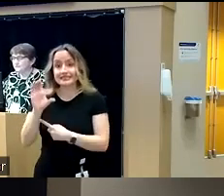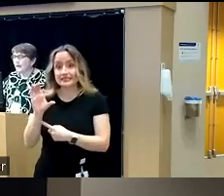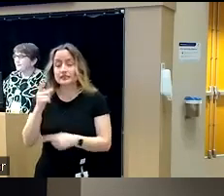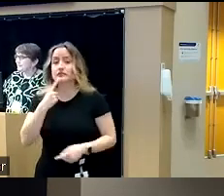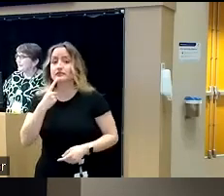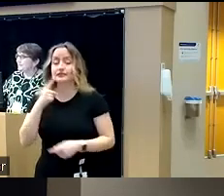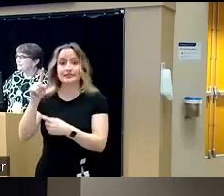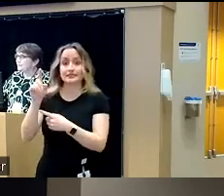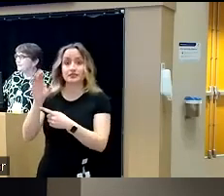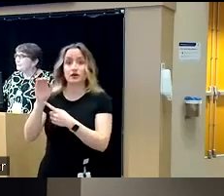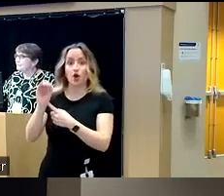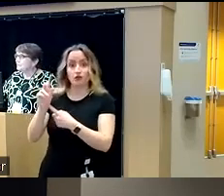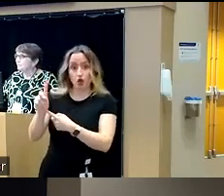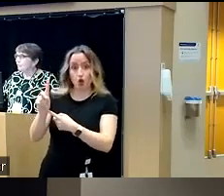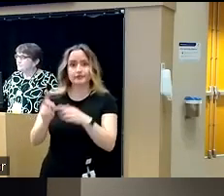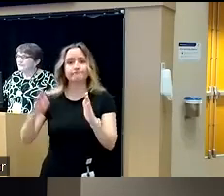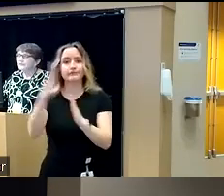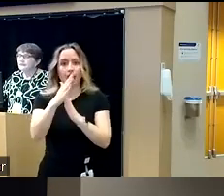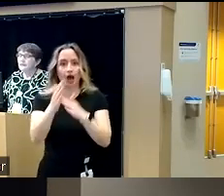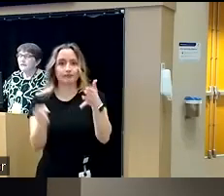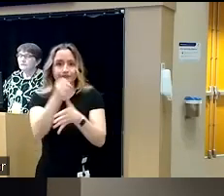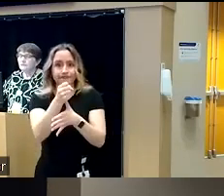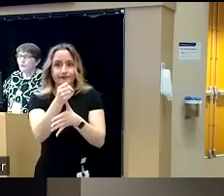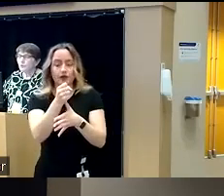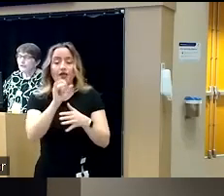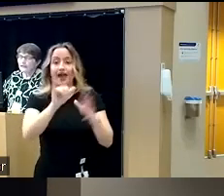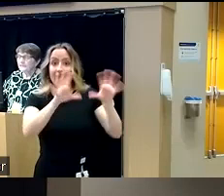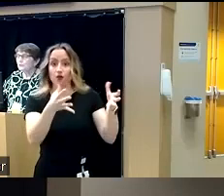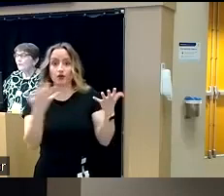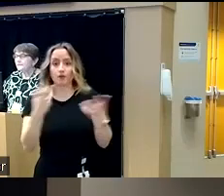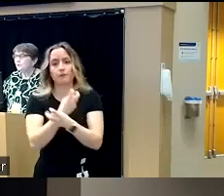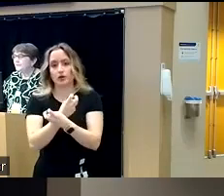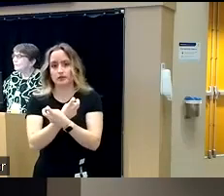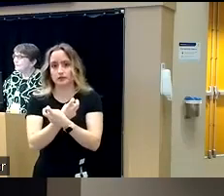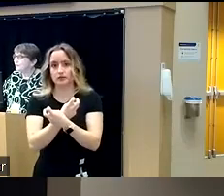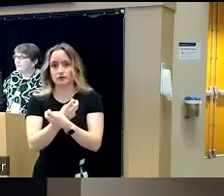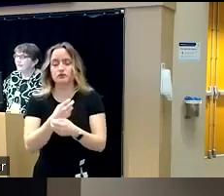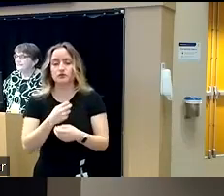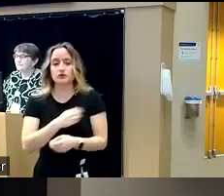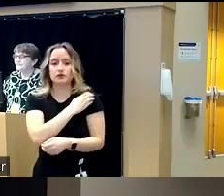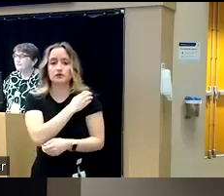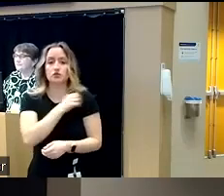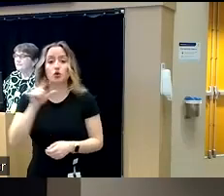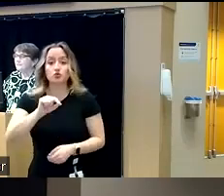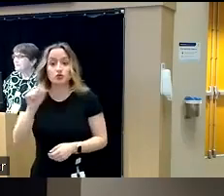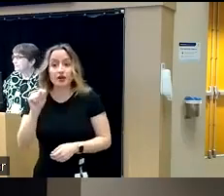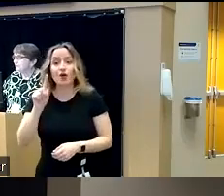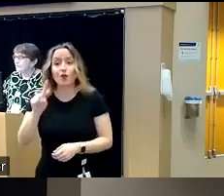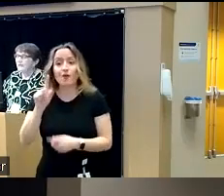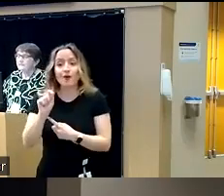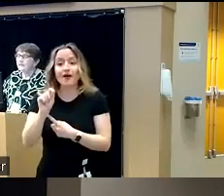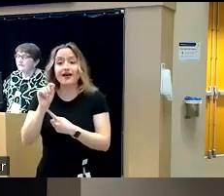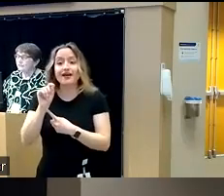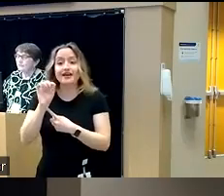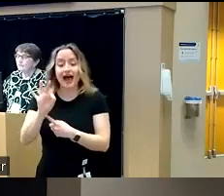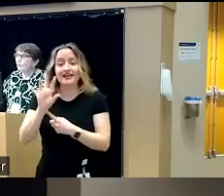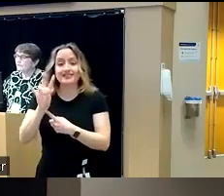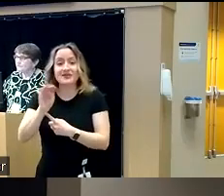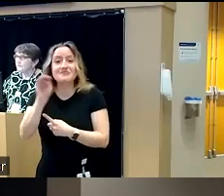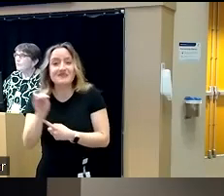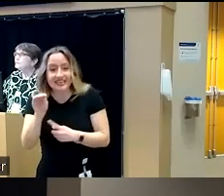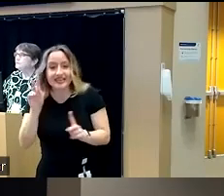the top category there which is poisoning so in 2020 1.97 million people died from poisoning most